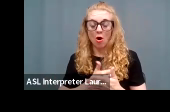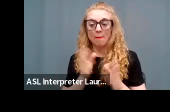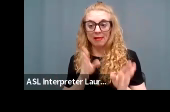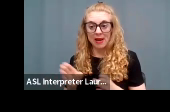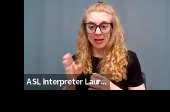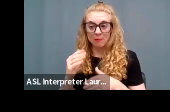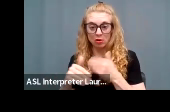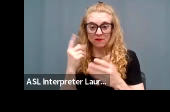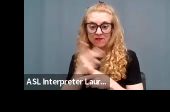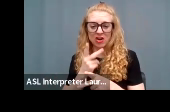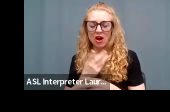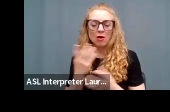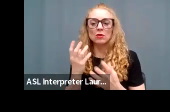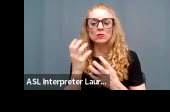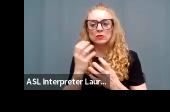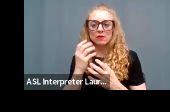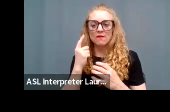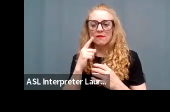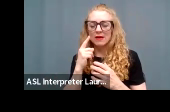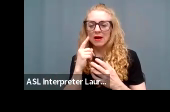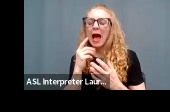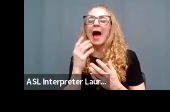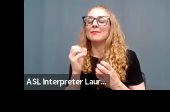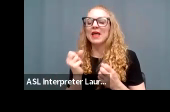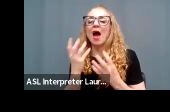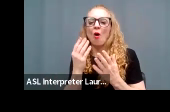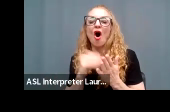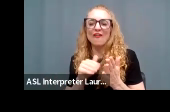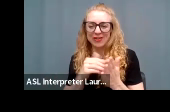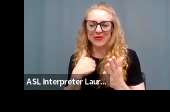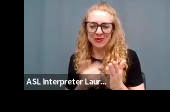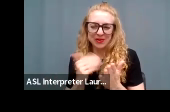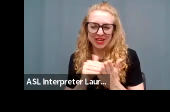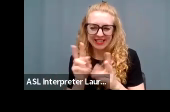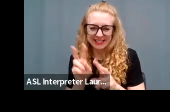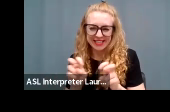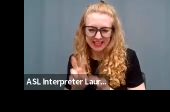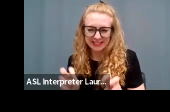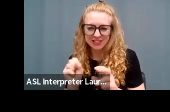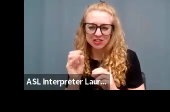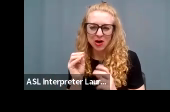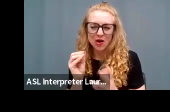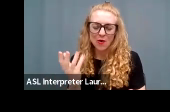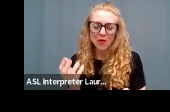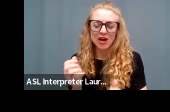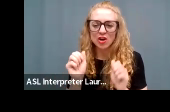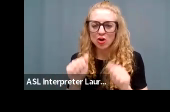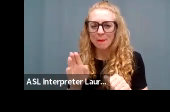often we go reassess right so if somebody is just doing this because they are they're aging